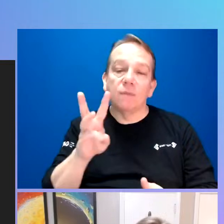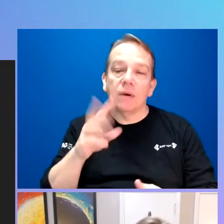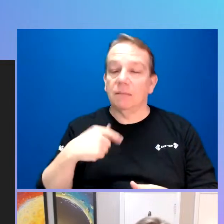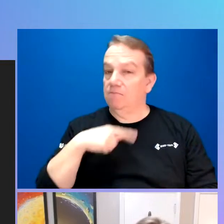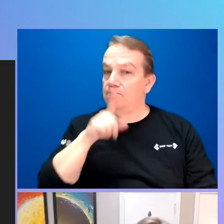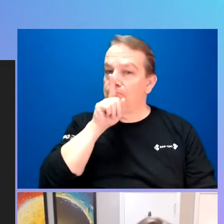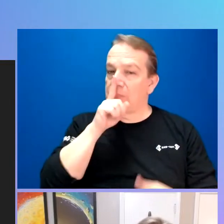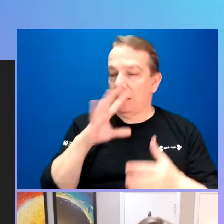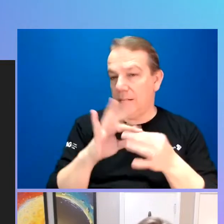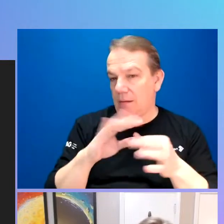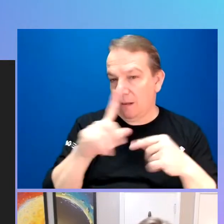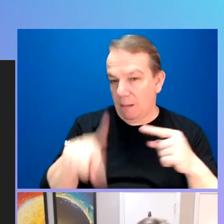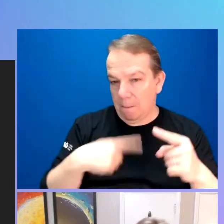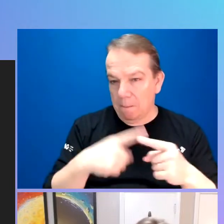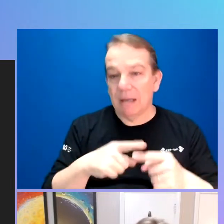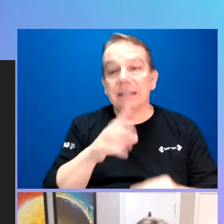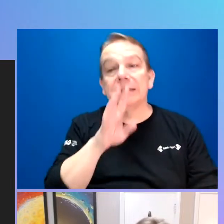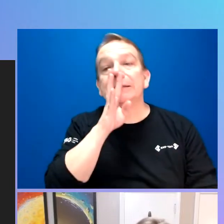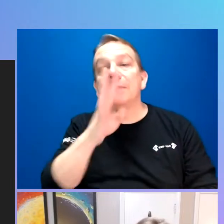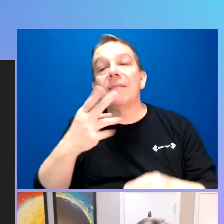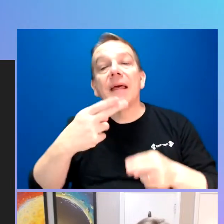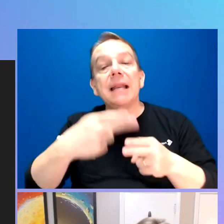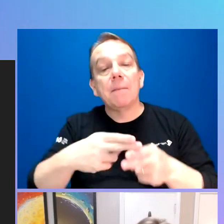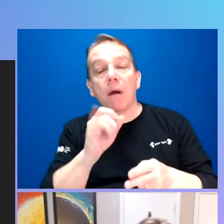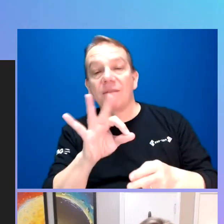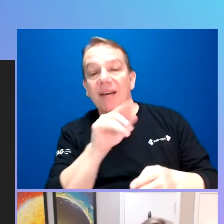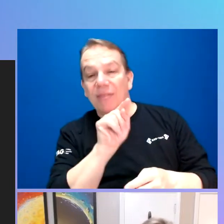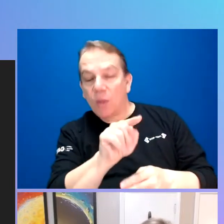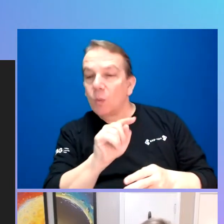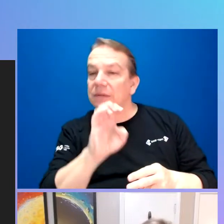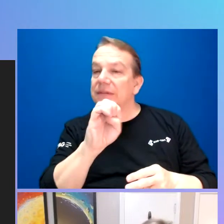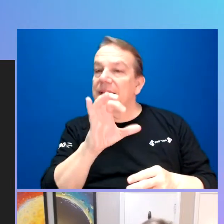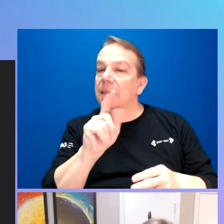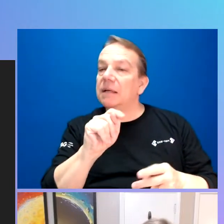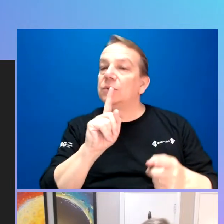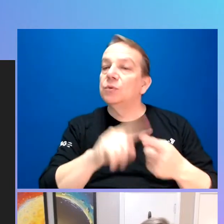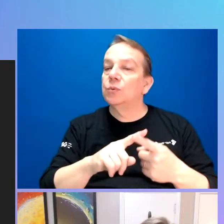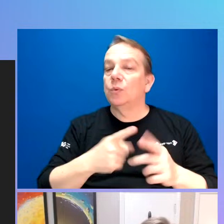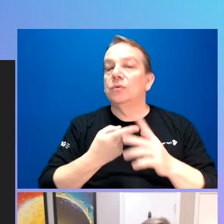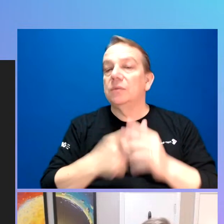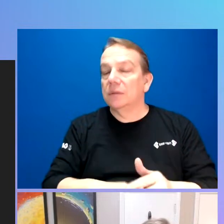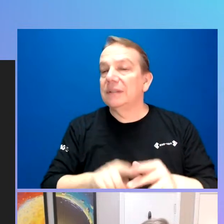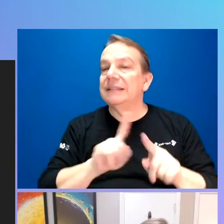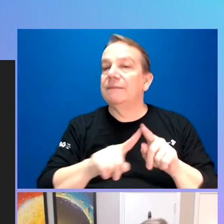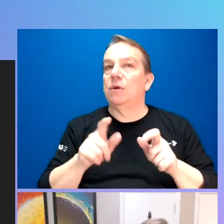haven't talked about yet, but they can speak the name of that, um, element to target and